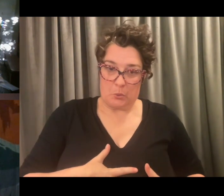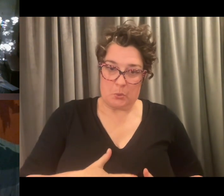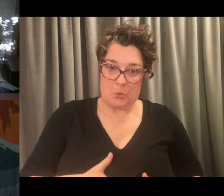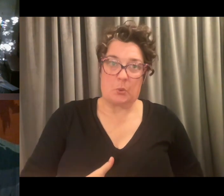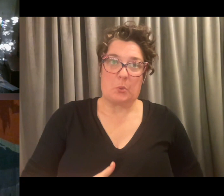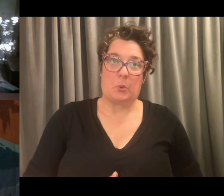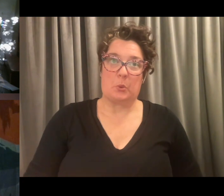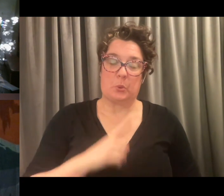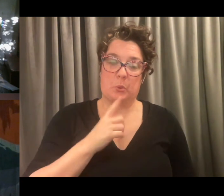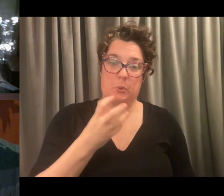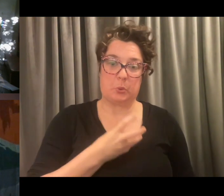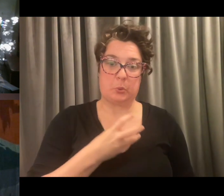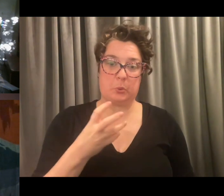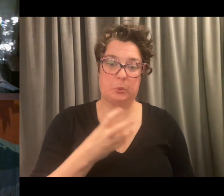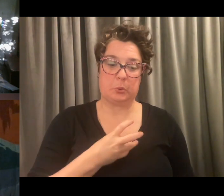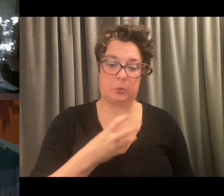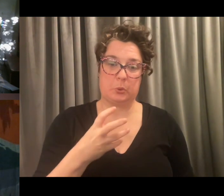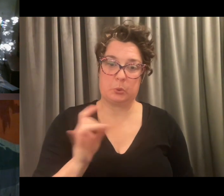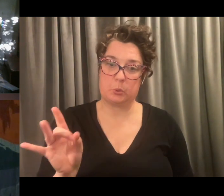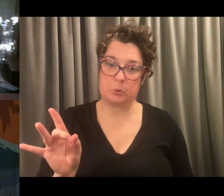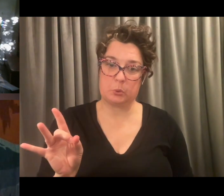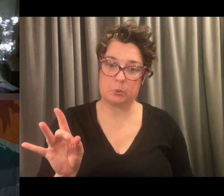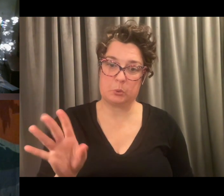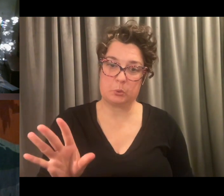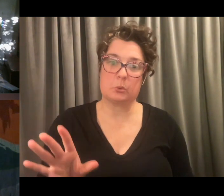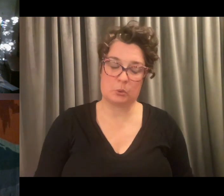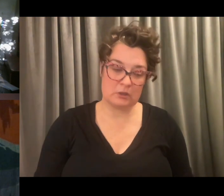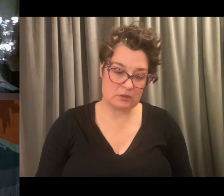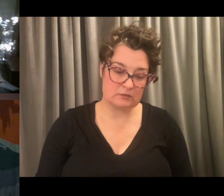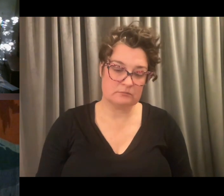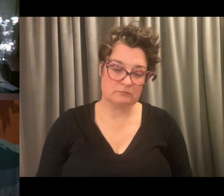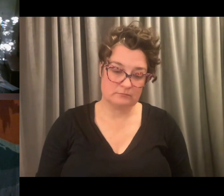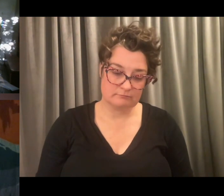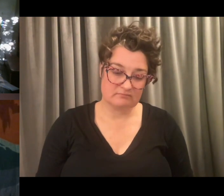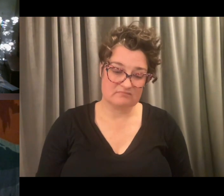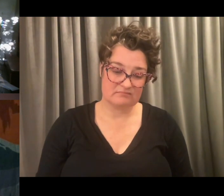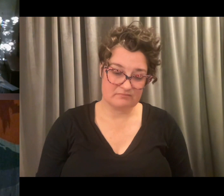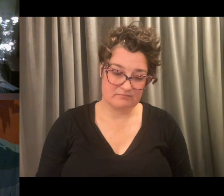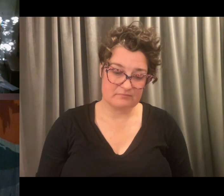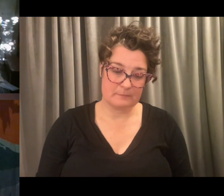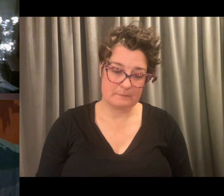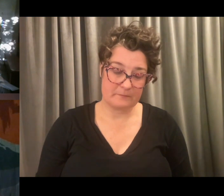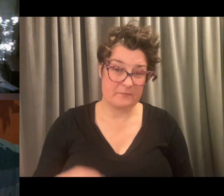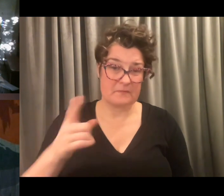Never: Um, and just, you know, those kids, they need love and support and community.